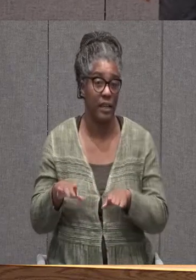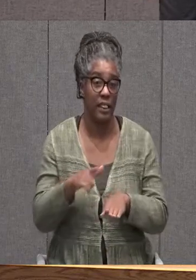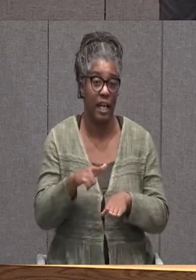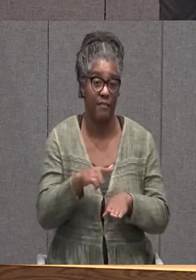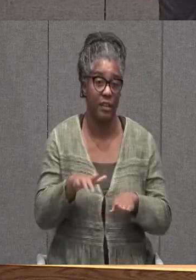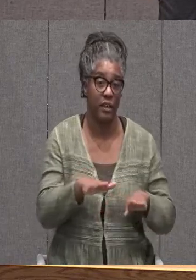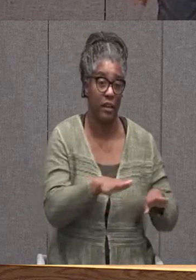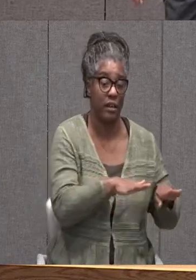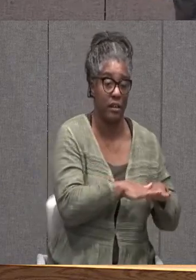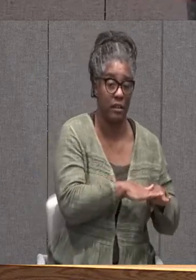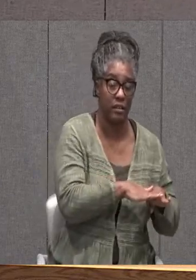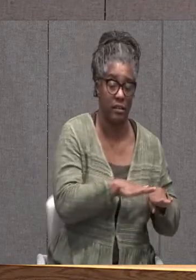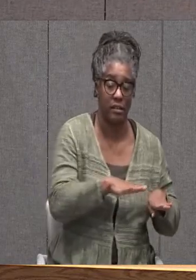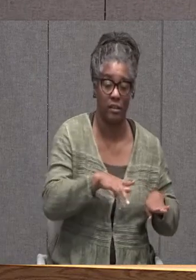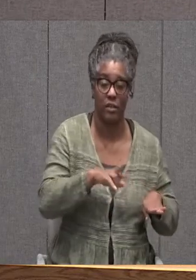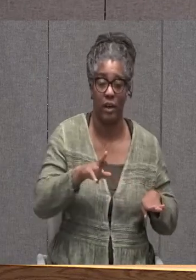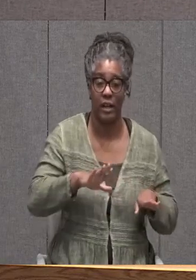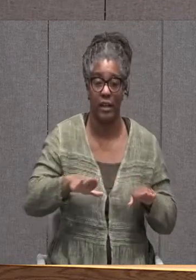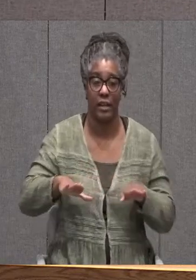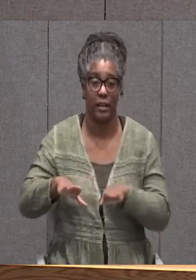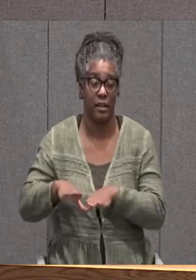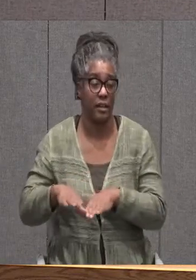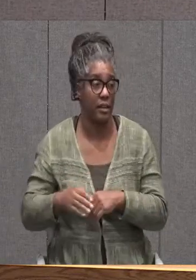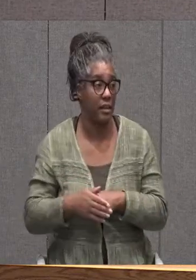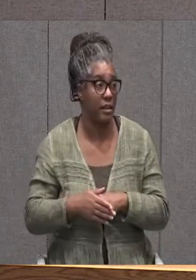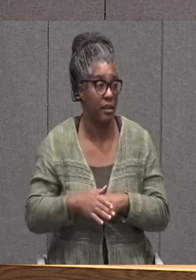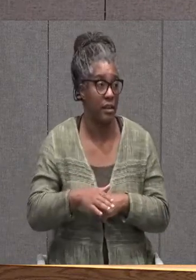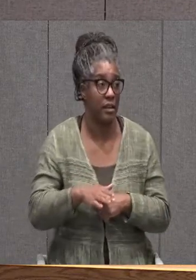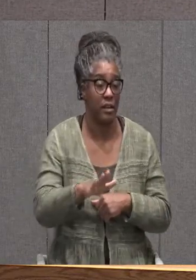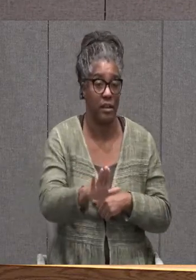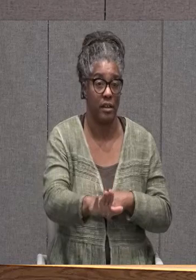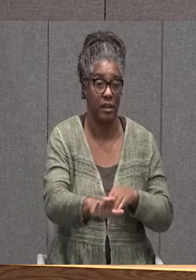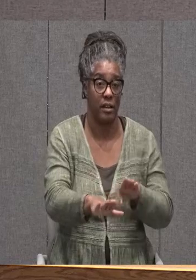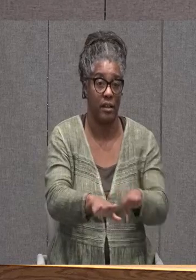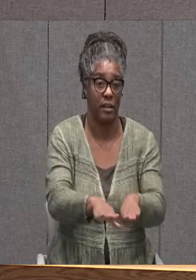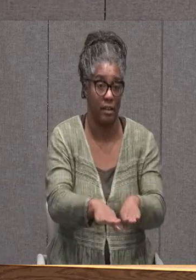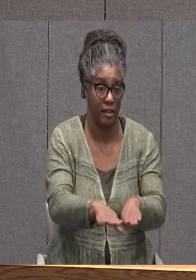and one step right, one to the front, so towards me,